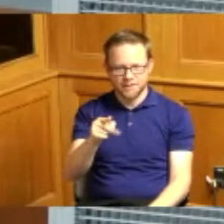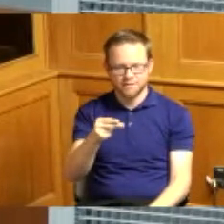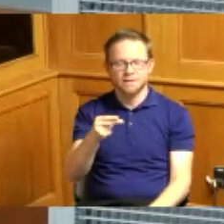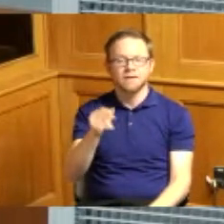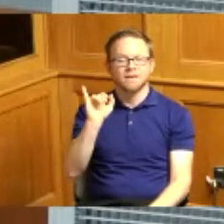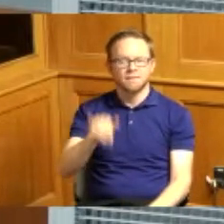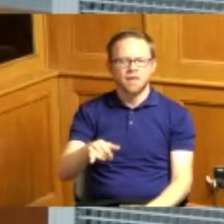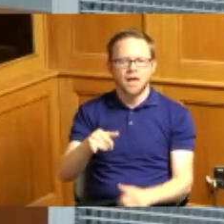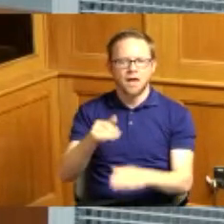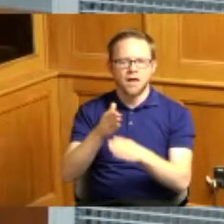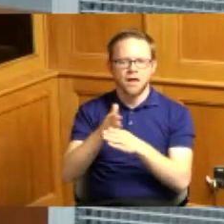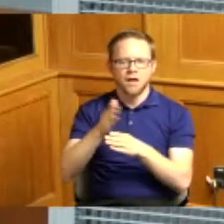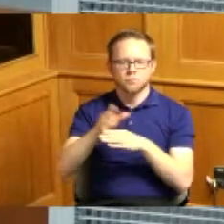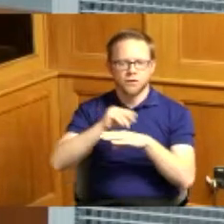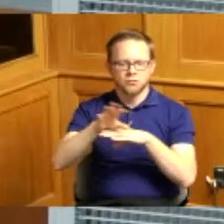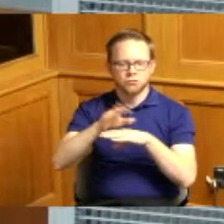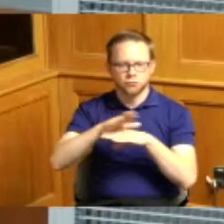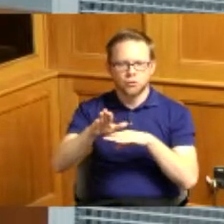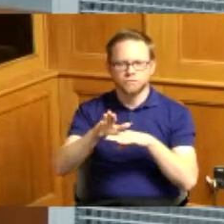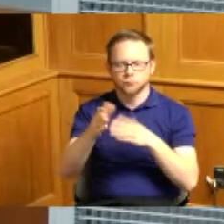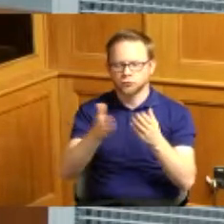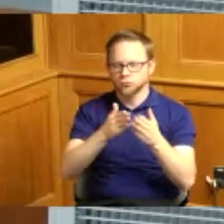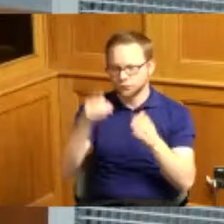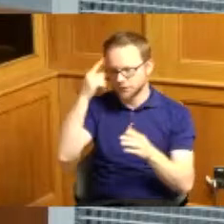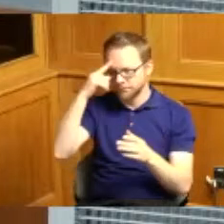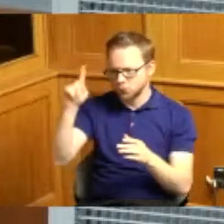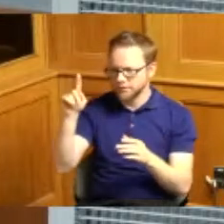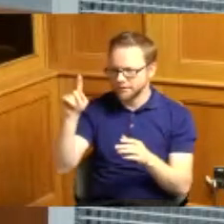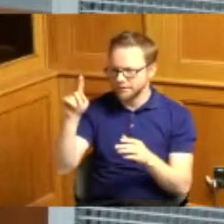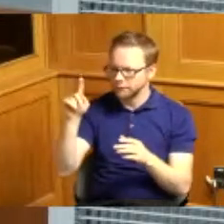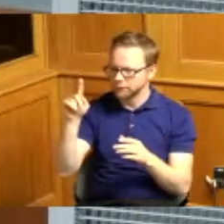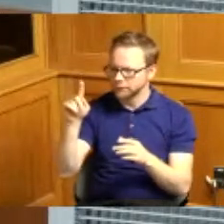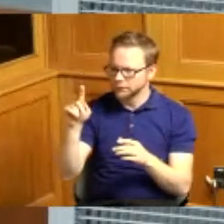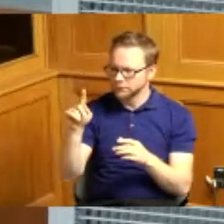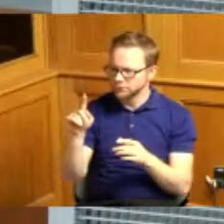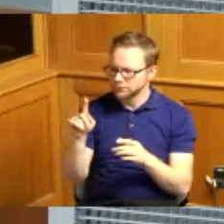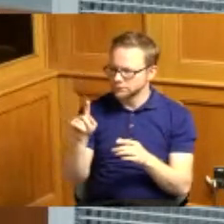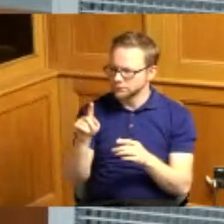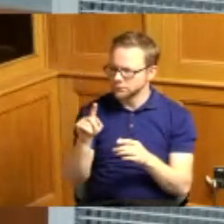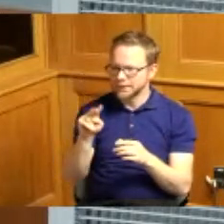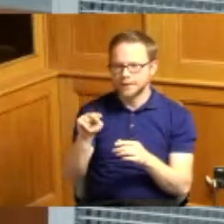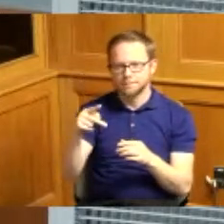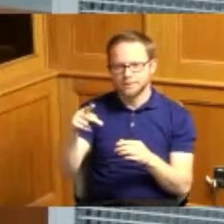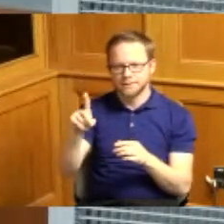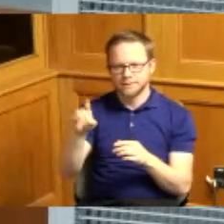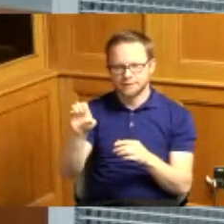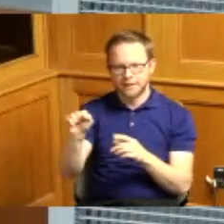for the NDPES phase two permit team for the Hamilton County Stormwater District this will